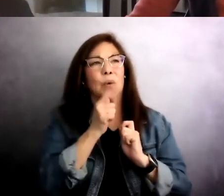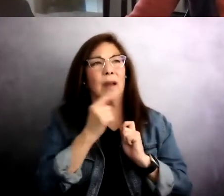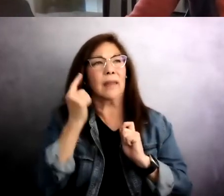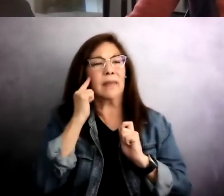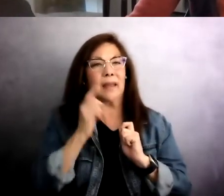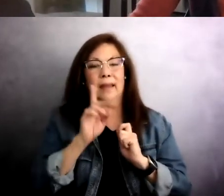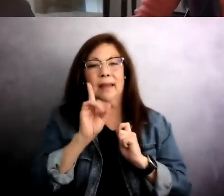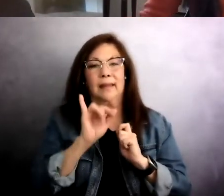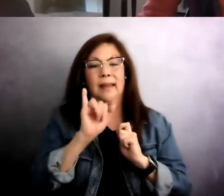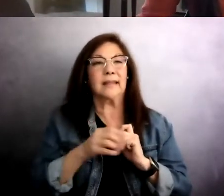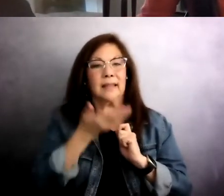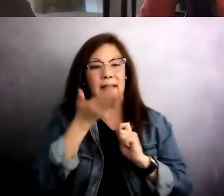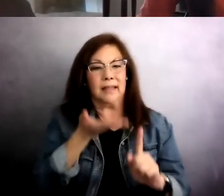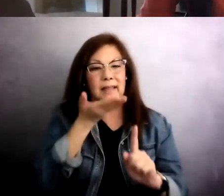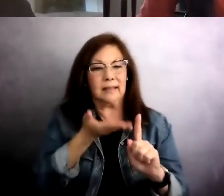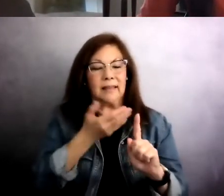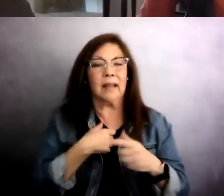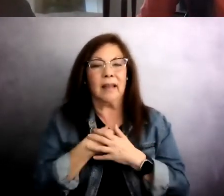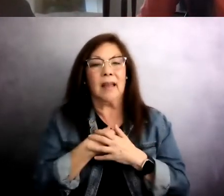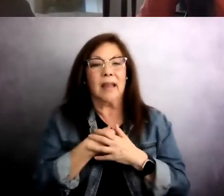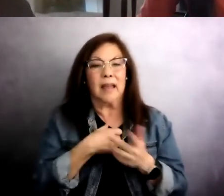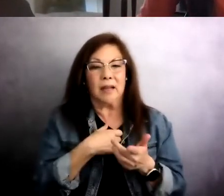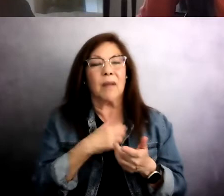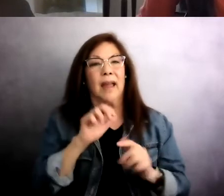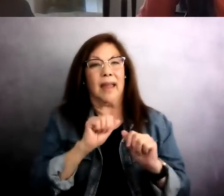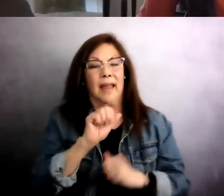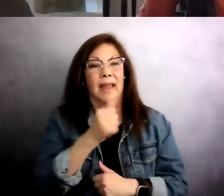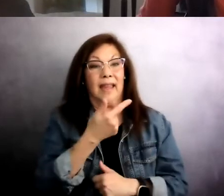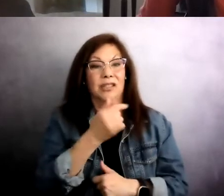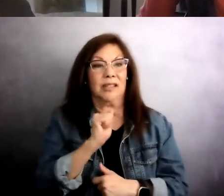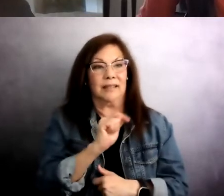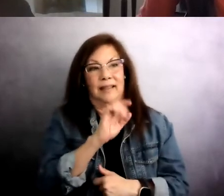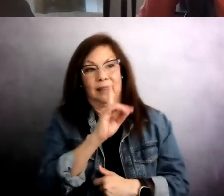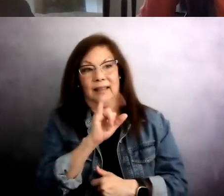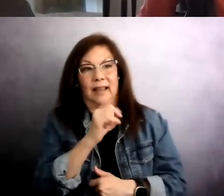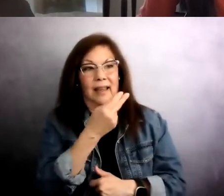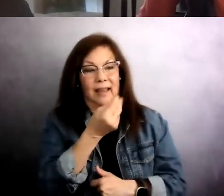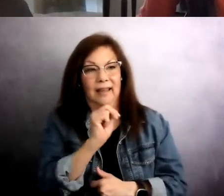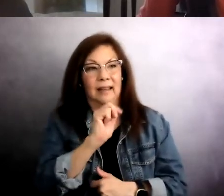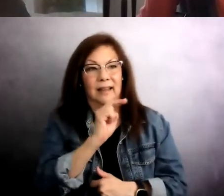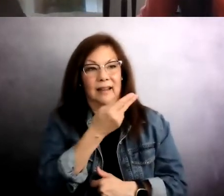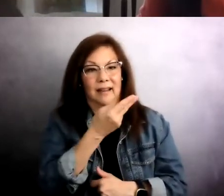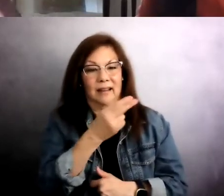And that conversation I did, we both agreed that no that is not what Daisy would have